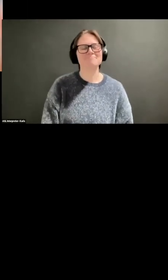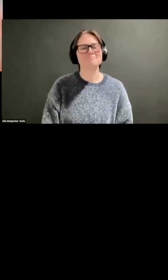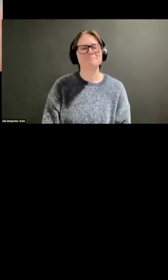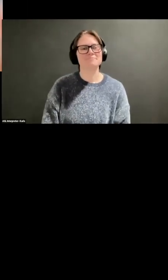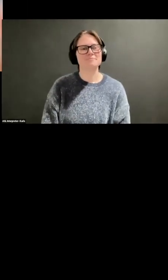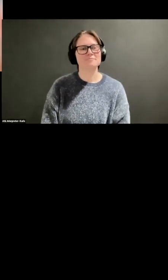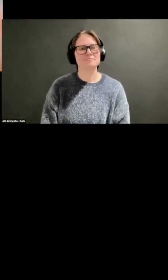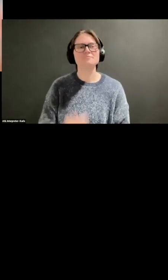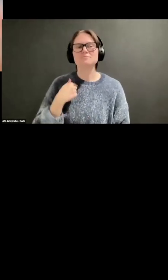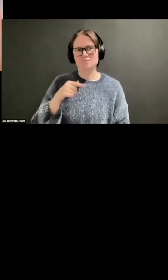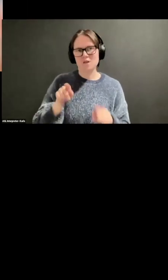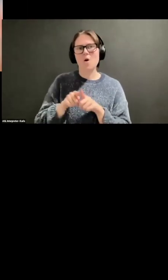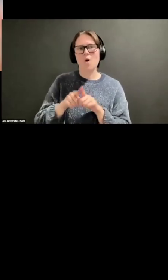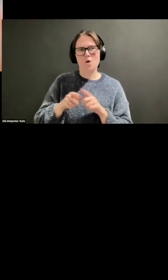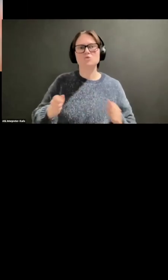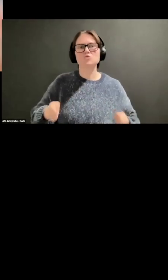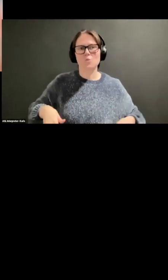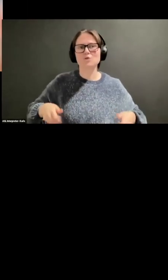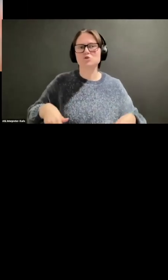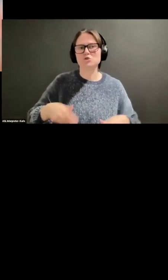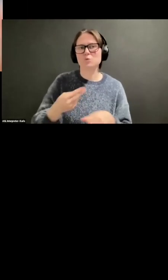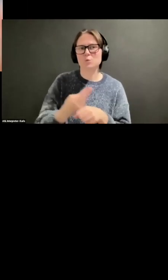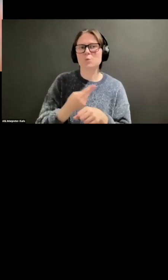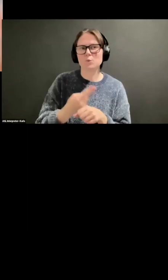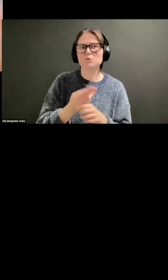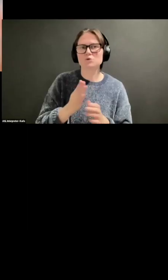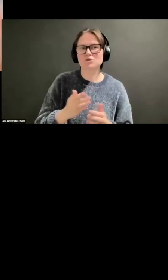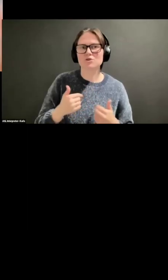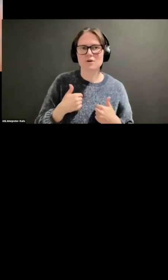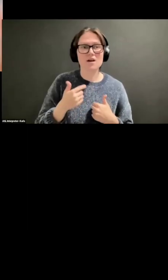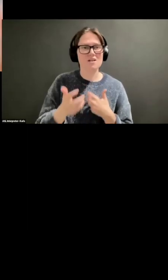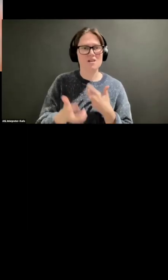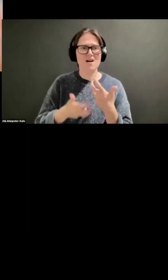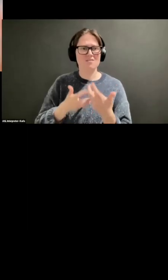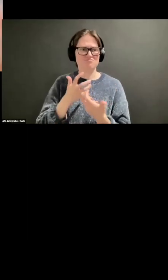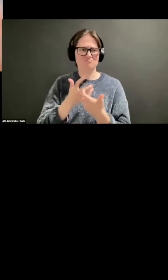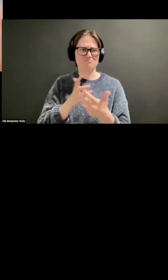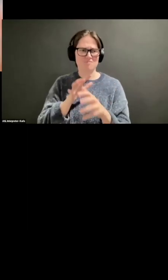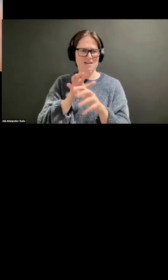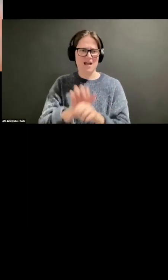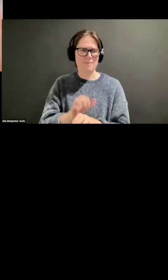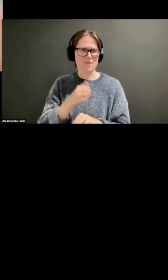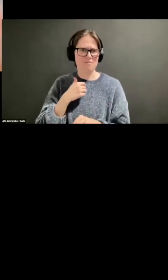wheelchair user and so you know adapt and have adapted my whole life. Whether it be when the kids were infants,